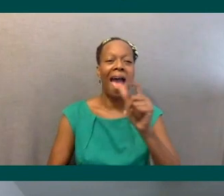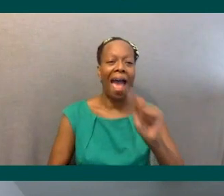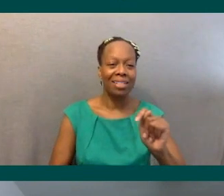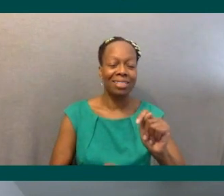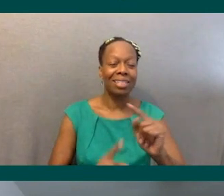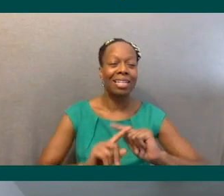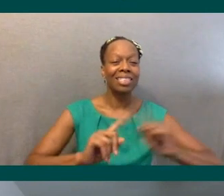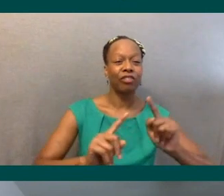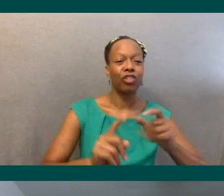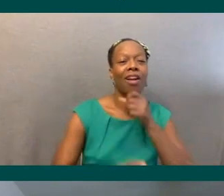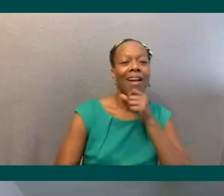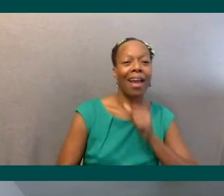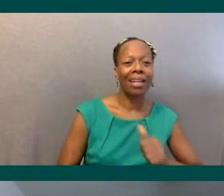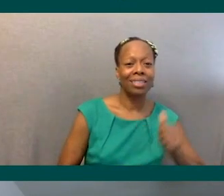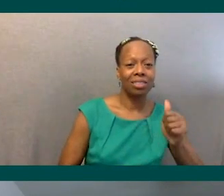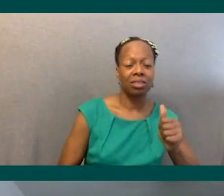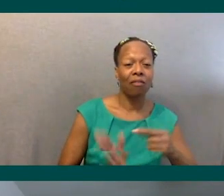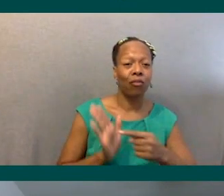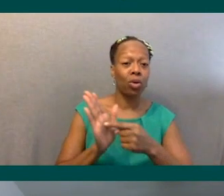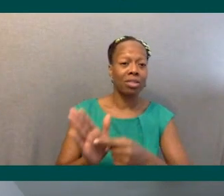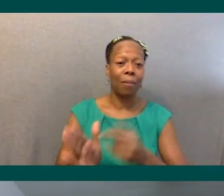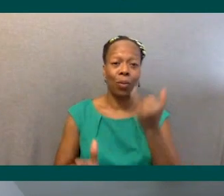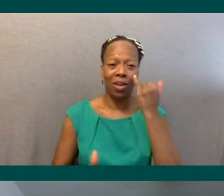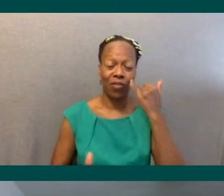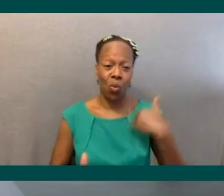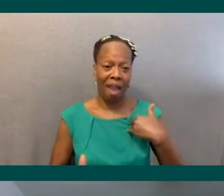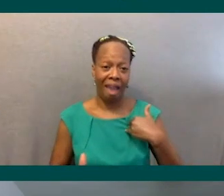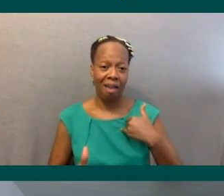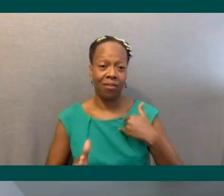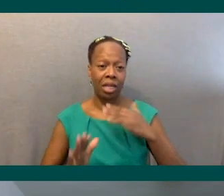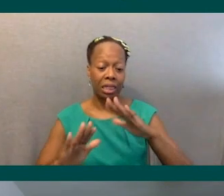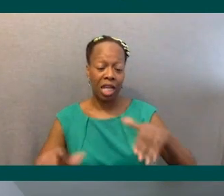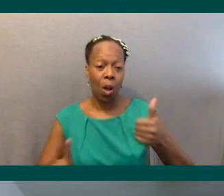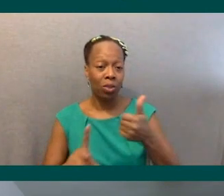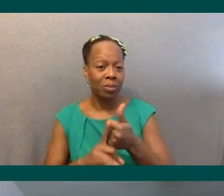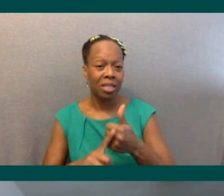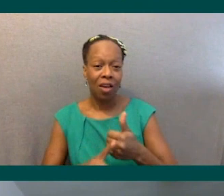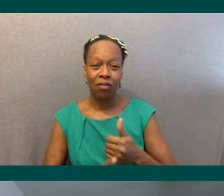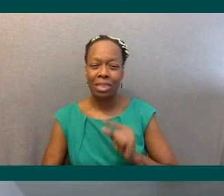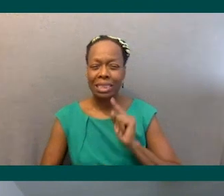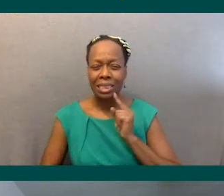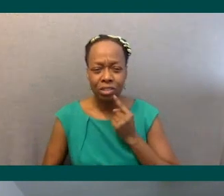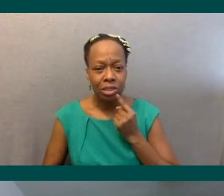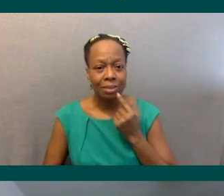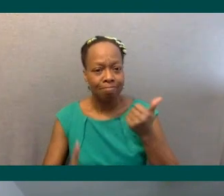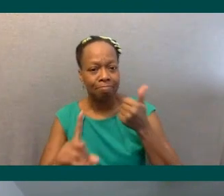that is very severely involved, we know that they can have problems